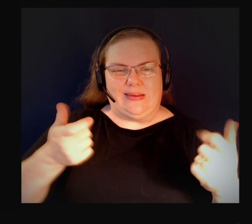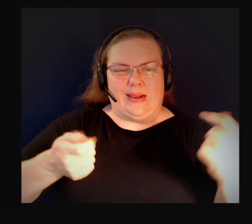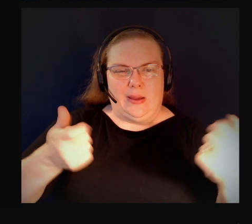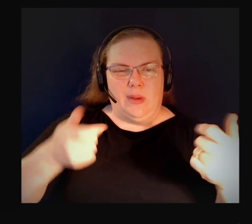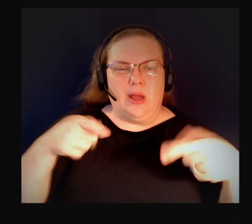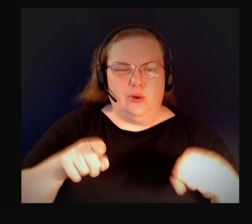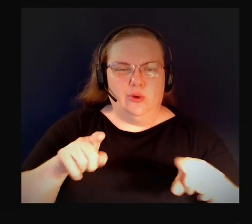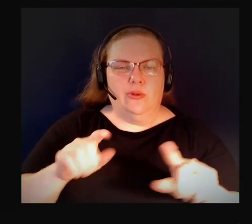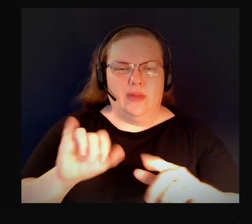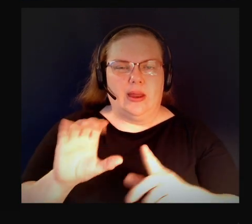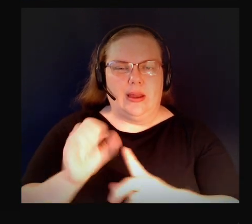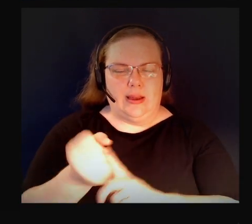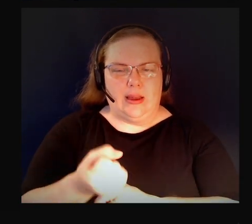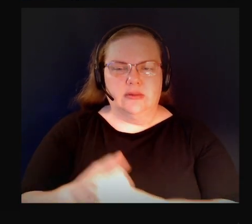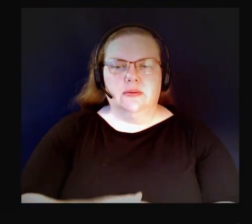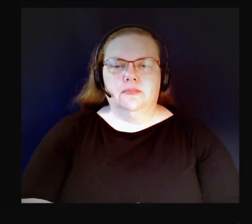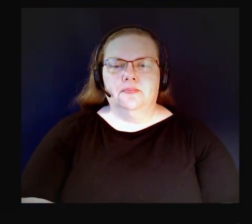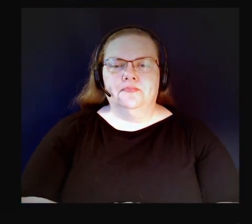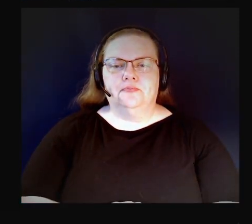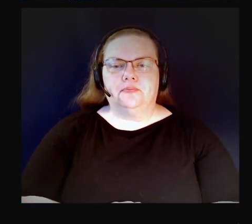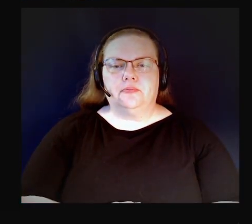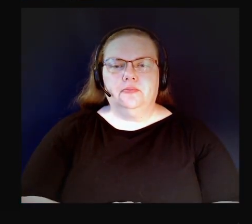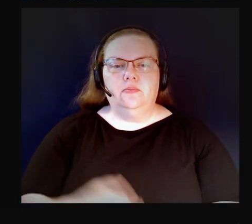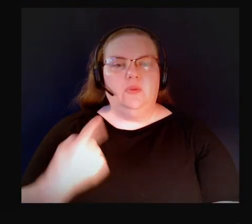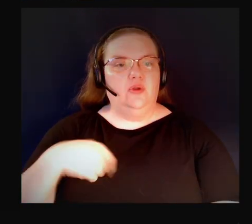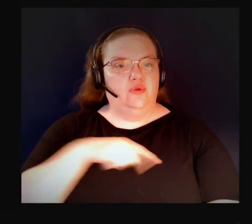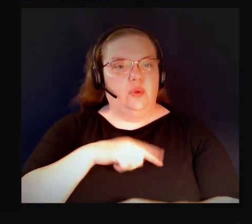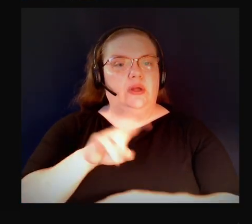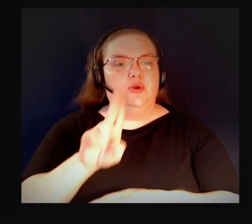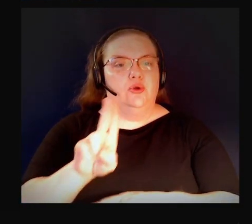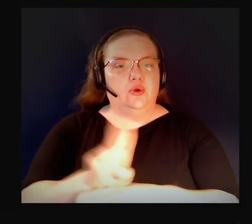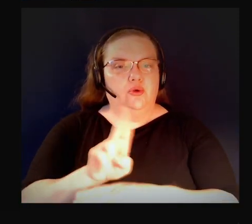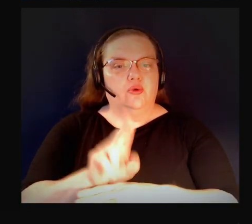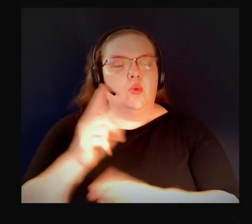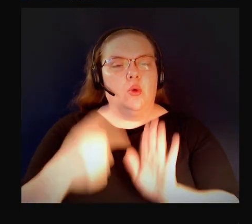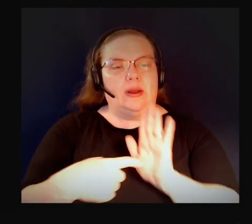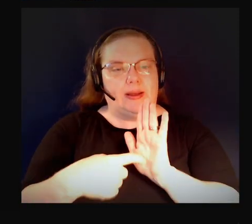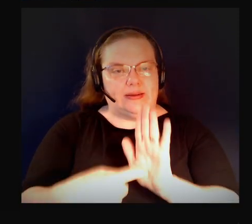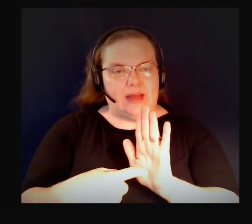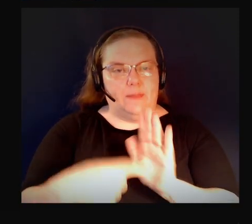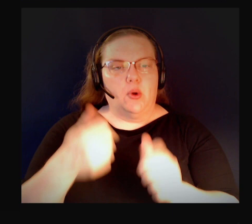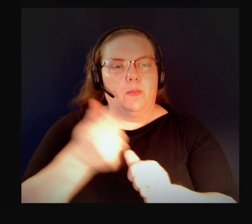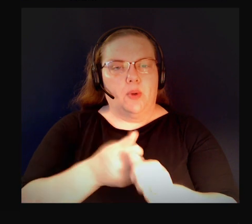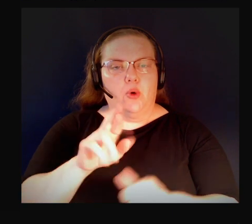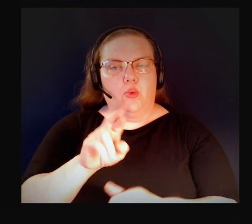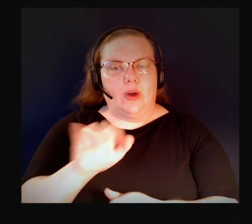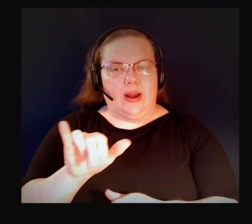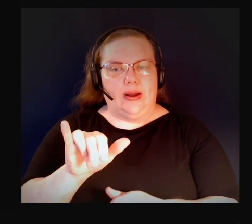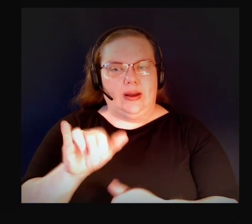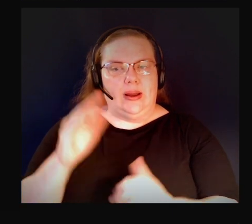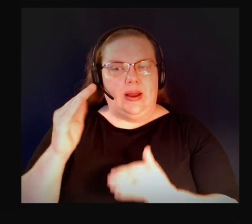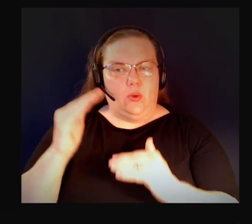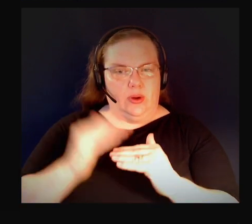Performance mode means we use one sample per ray and we accelerate the rendering by minimizing the time spent in the ray trace shader